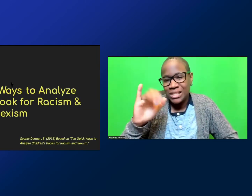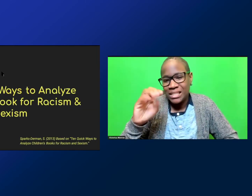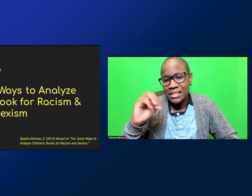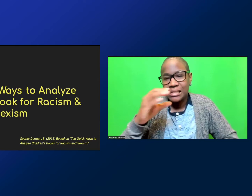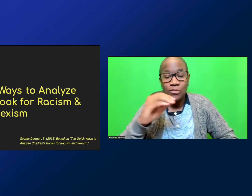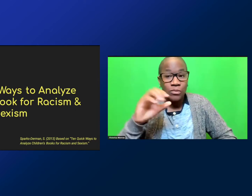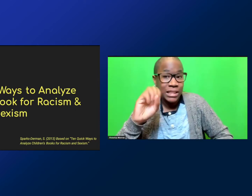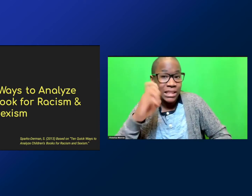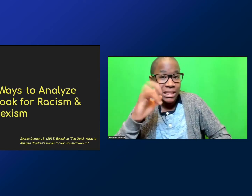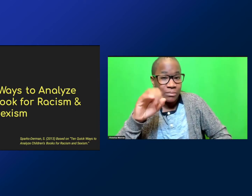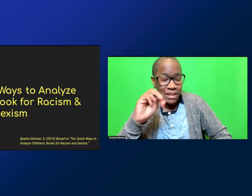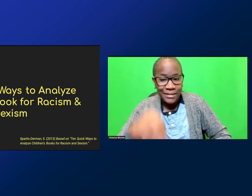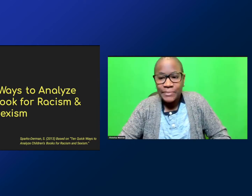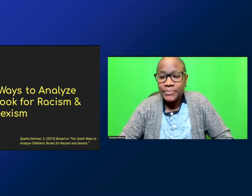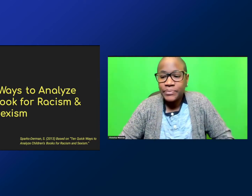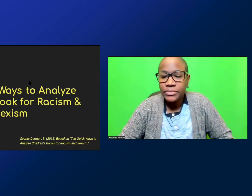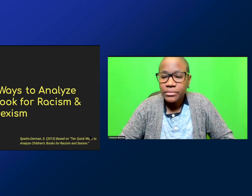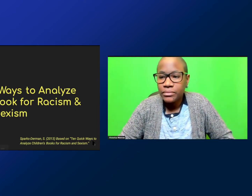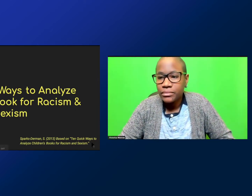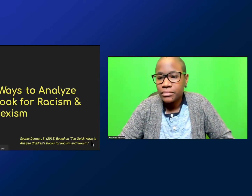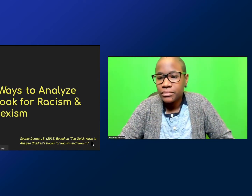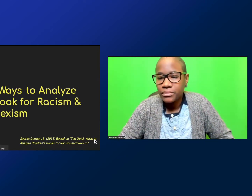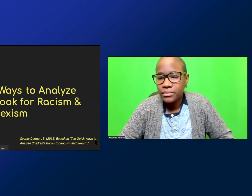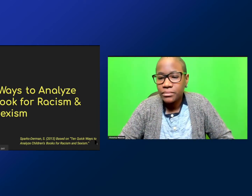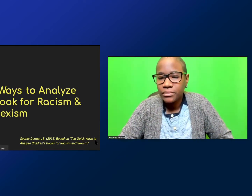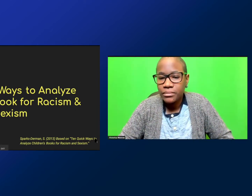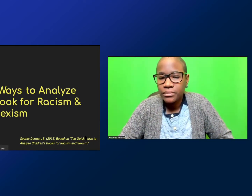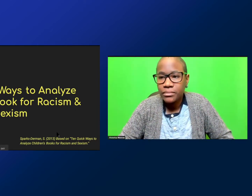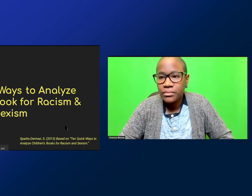quick ways that you can use to analyze a children's book for racism and sexism